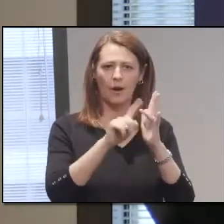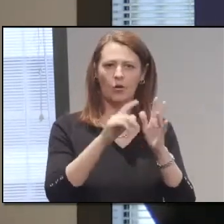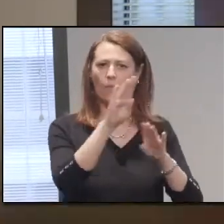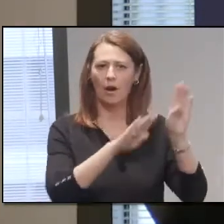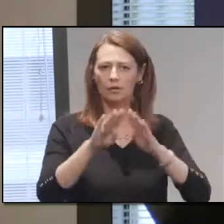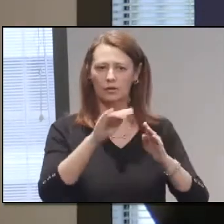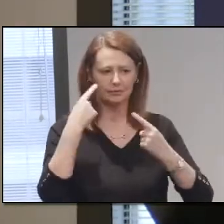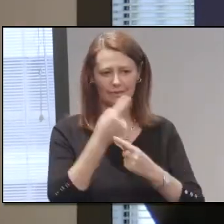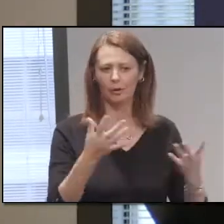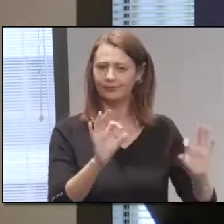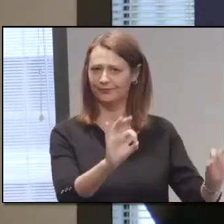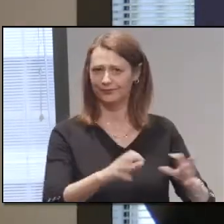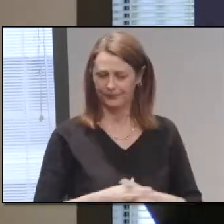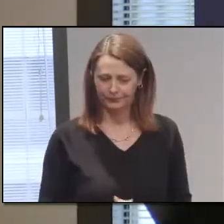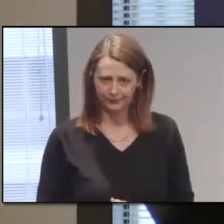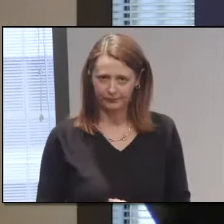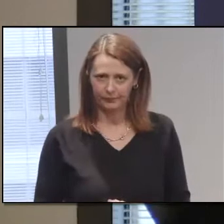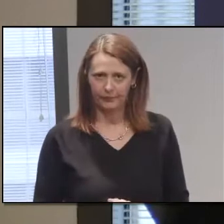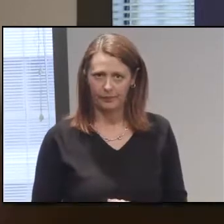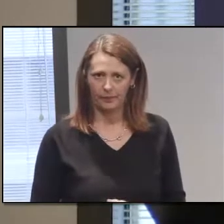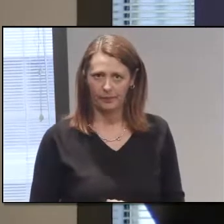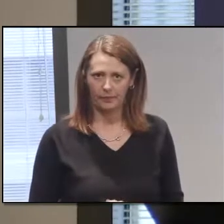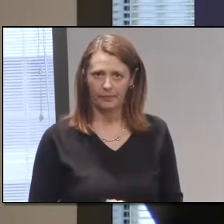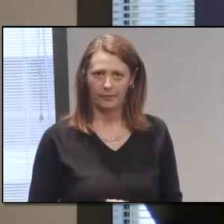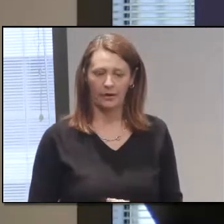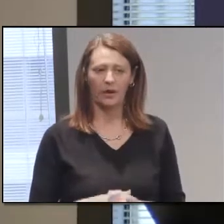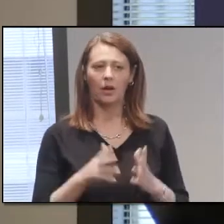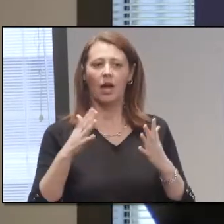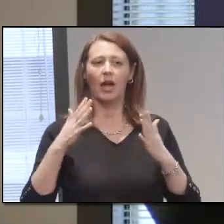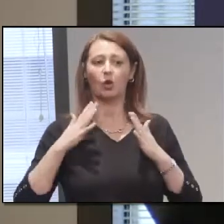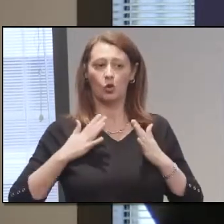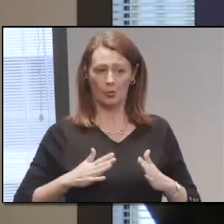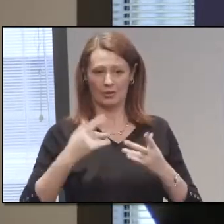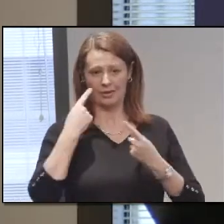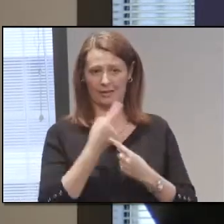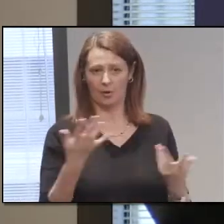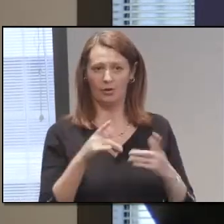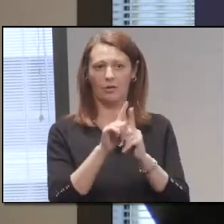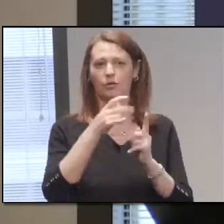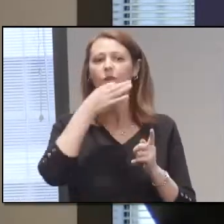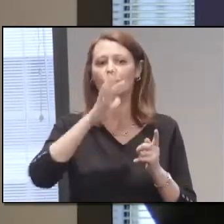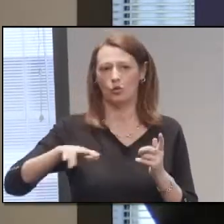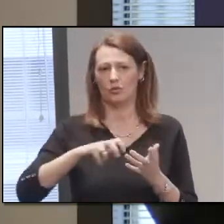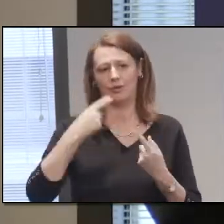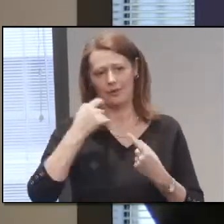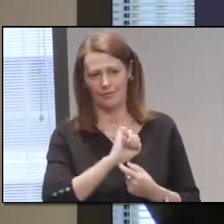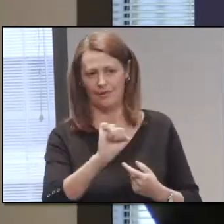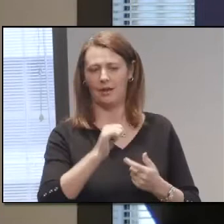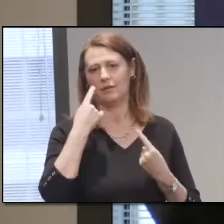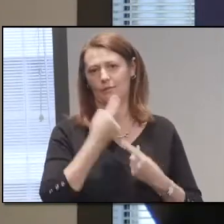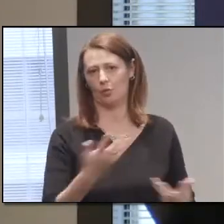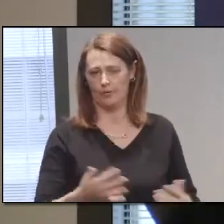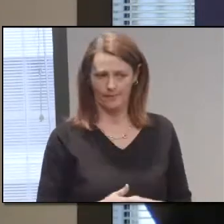exposures and human exposure and importantly children's exposure. What I want to talk about